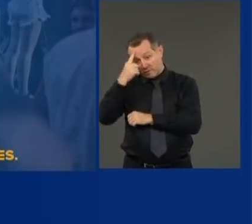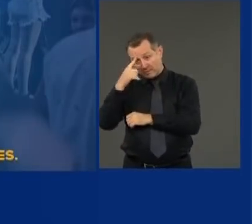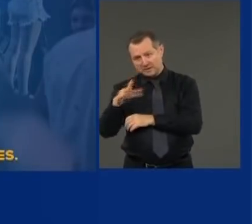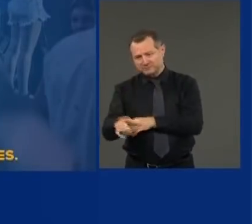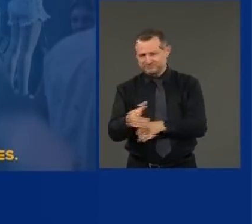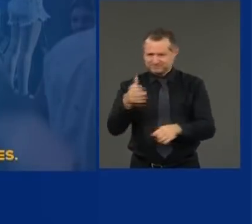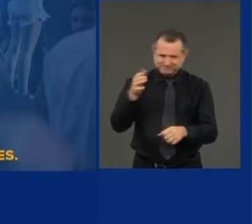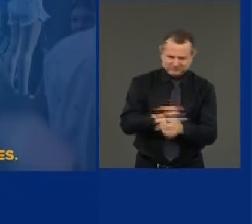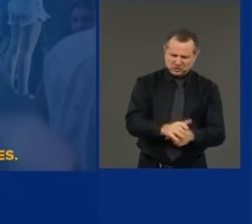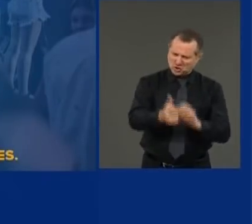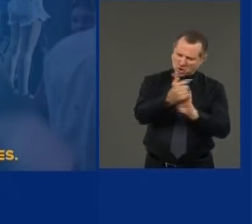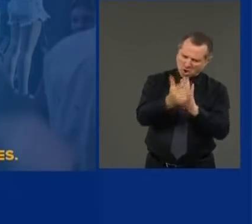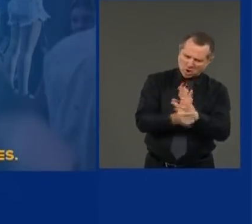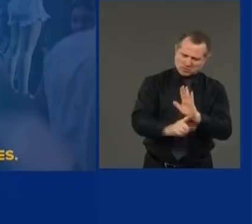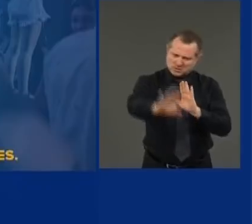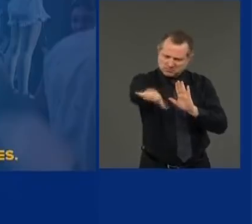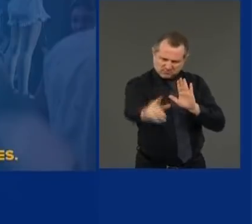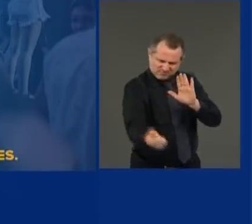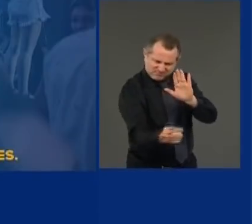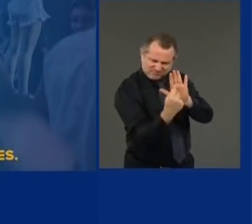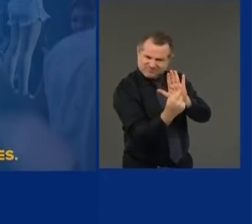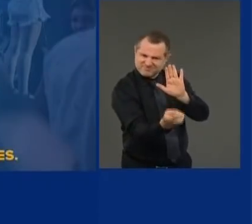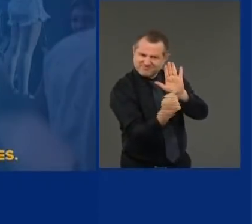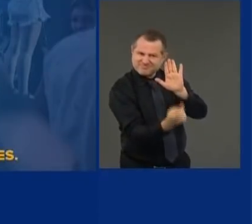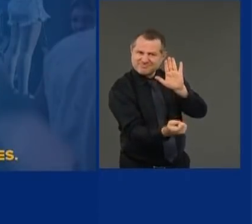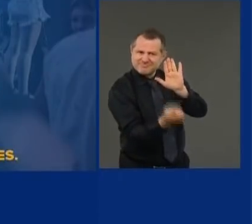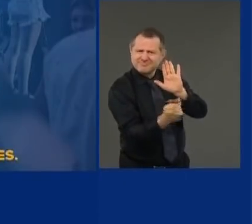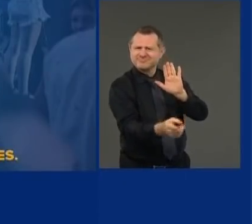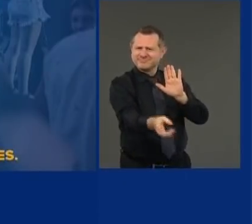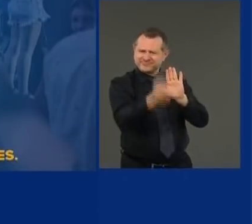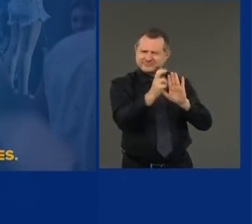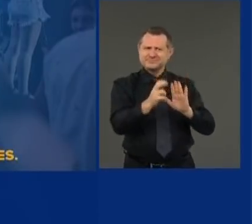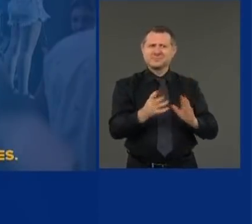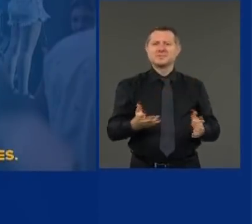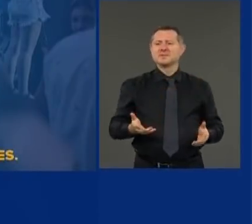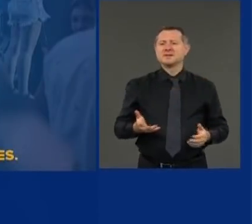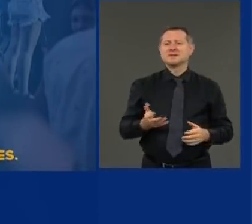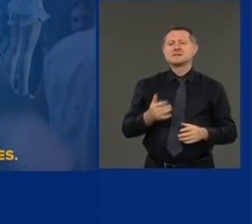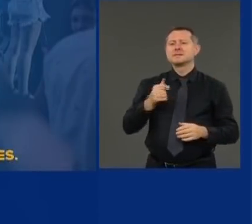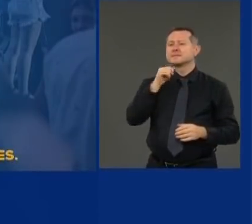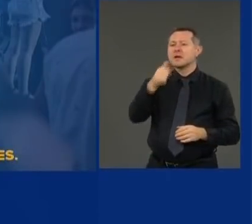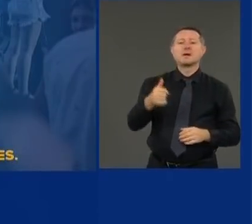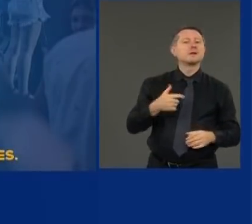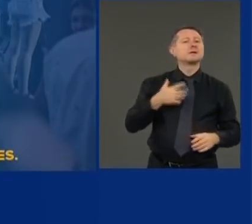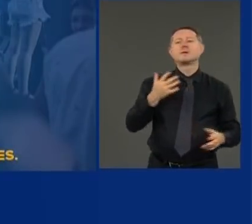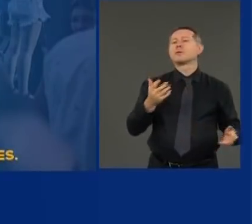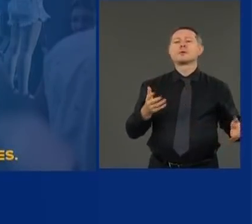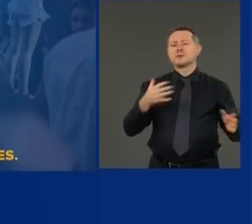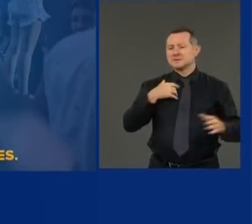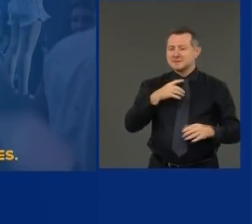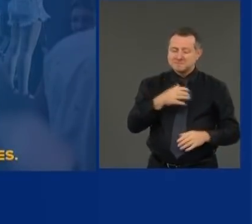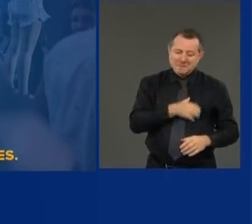I NEED -- WE NEED EVERY PERSON IN THIS STATE NEEDS THE LOCAL